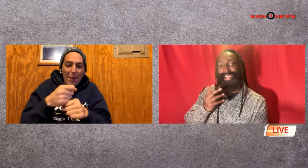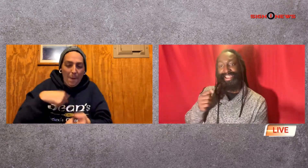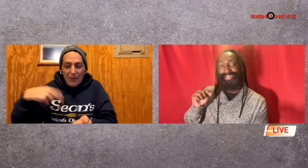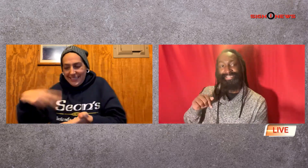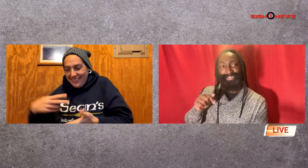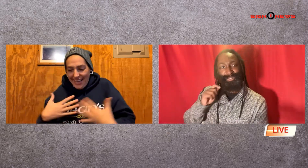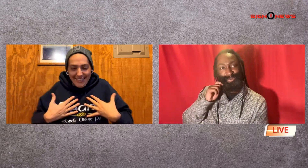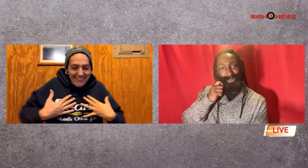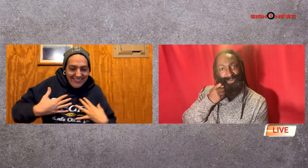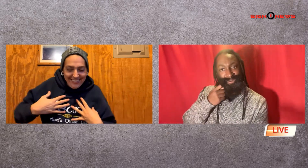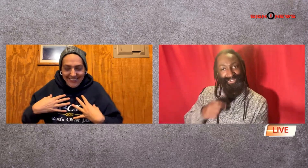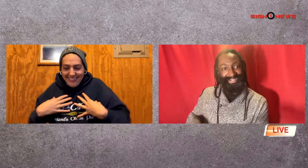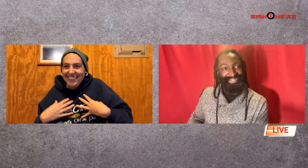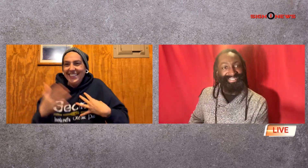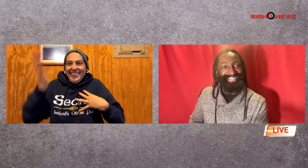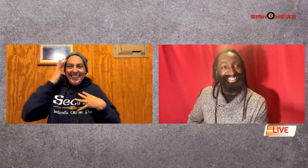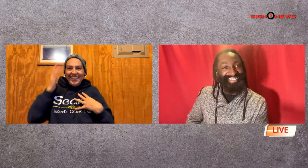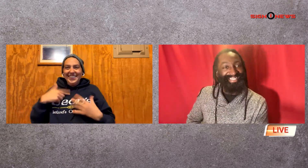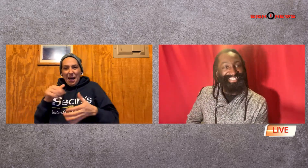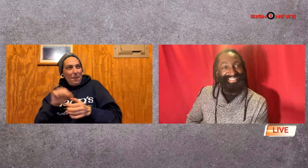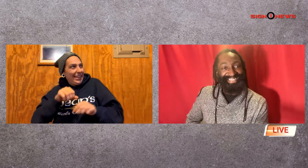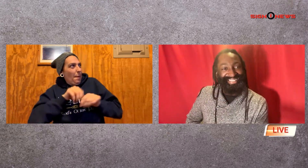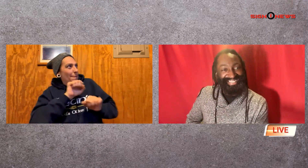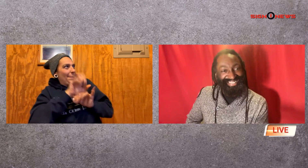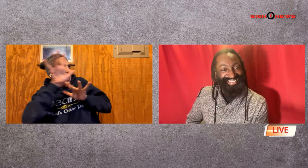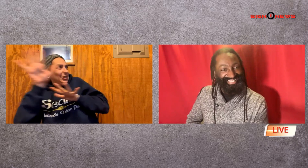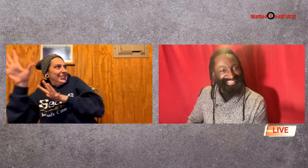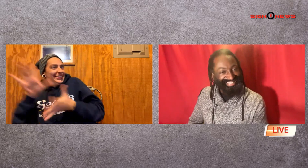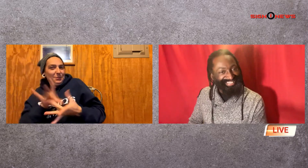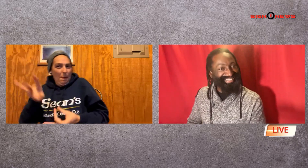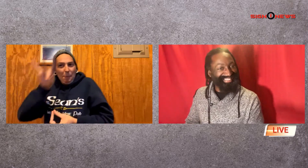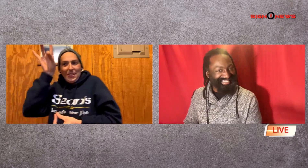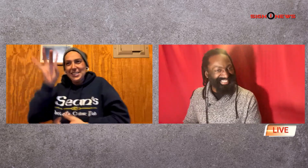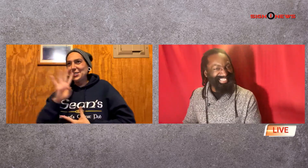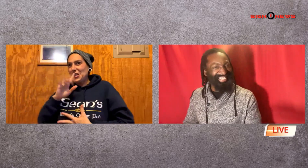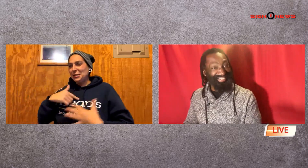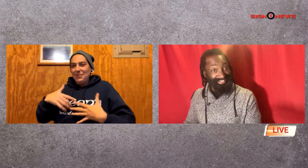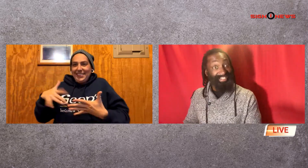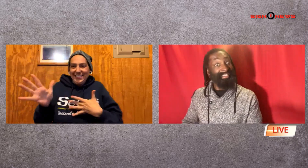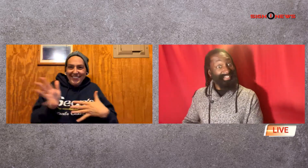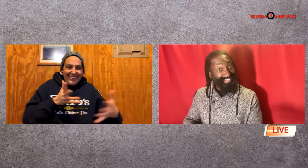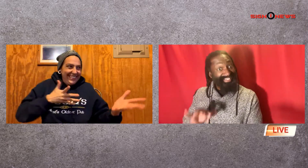so now I feel like I want to dance I'm in the mountains and kind of feeling the spirit